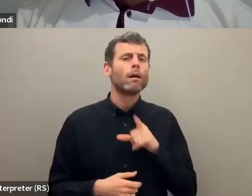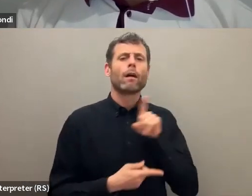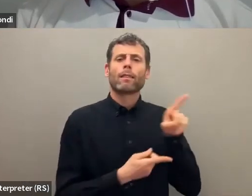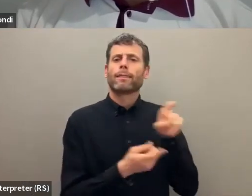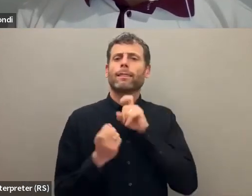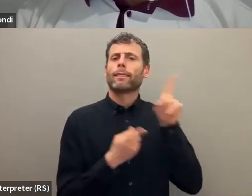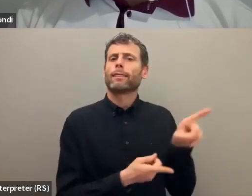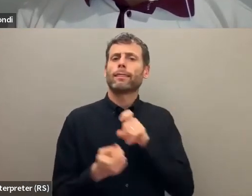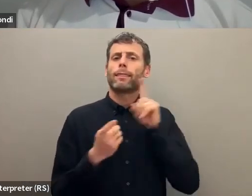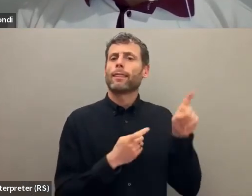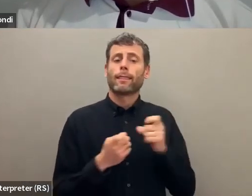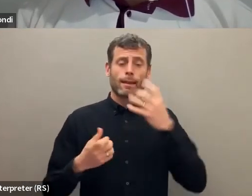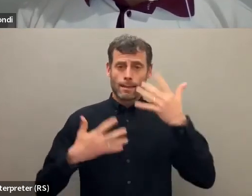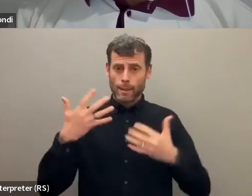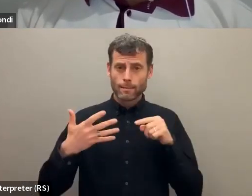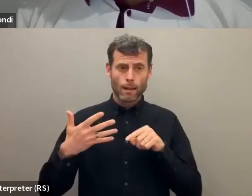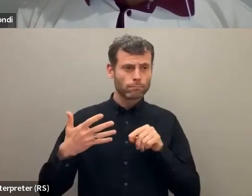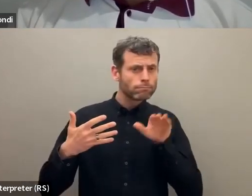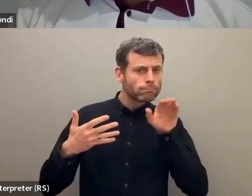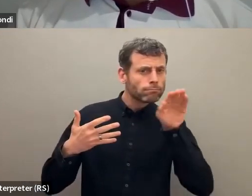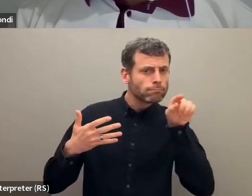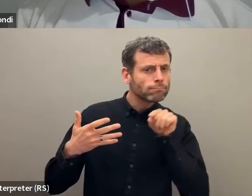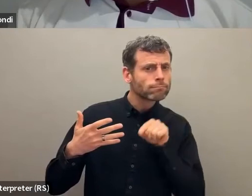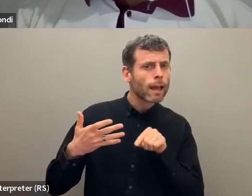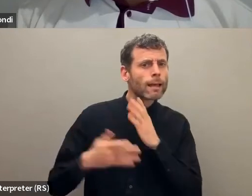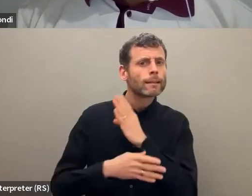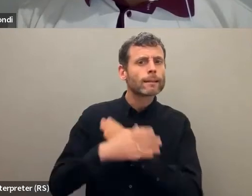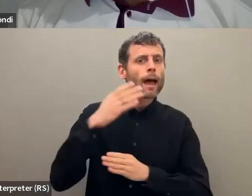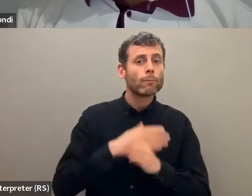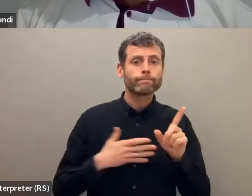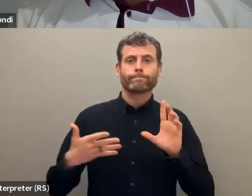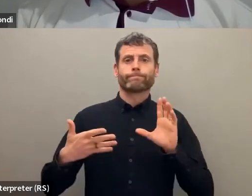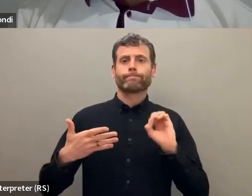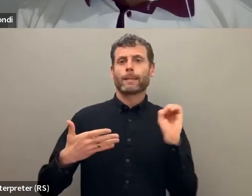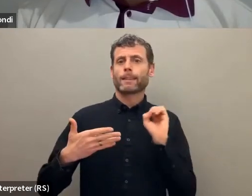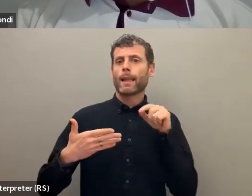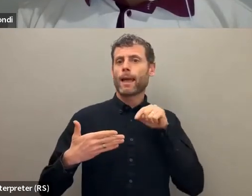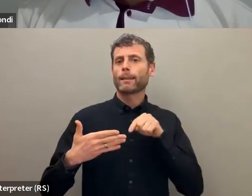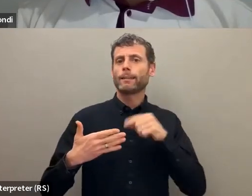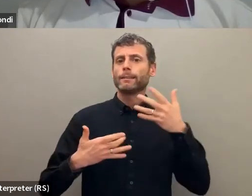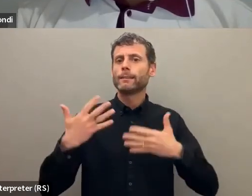Jennifer Madans: Accessible methods need to be developed and implemented so that persons with disabilities are included in the data collection itself.